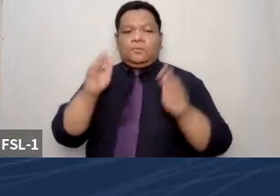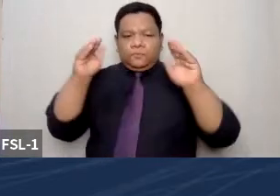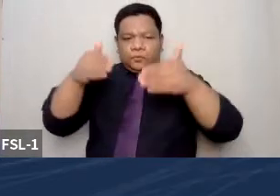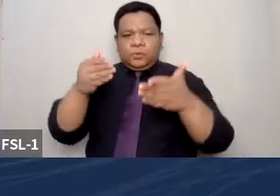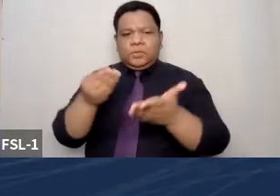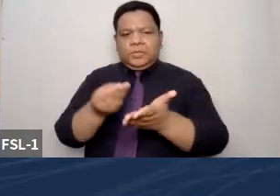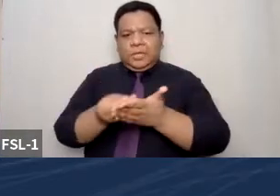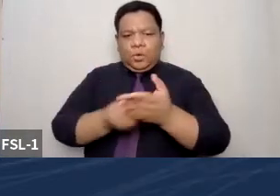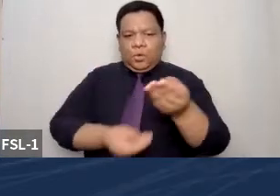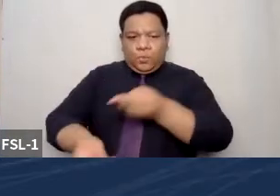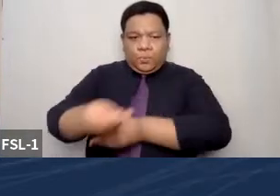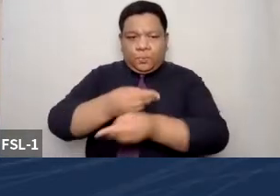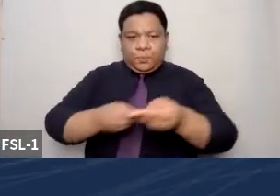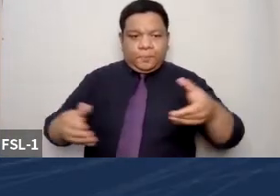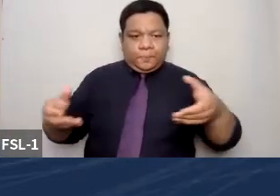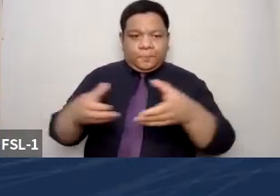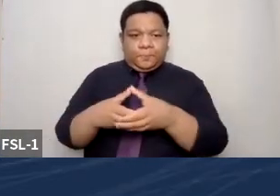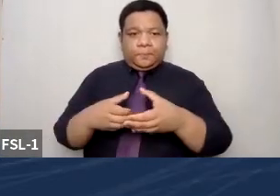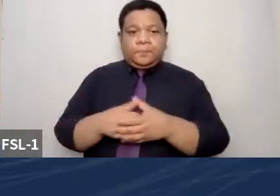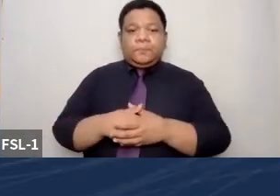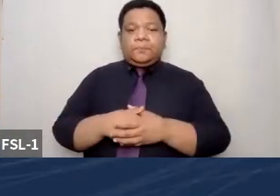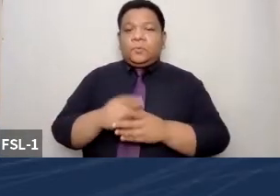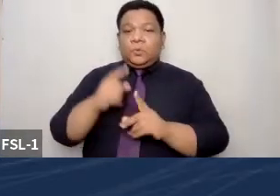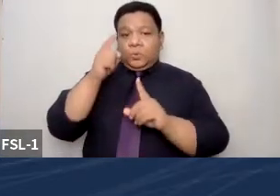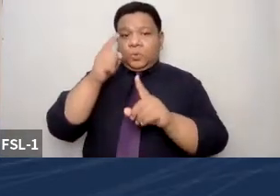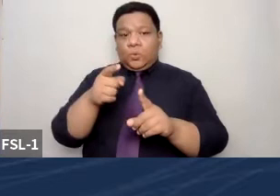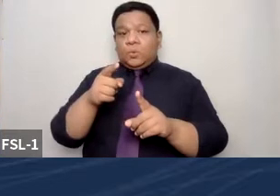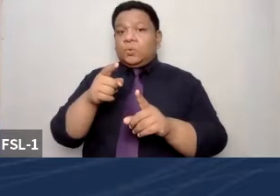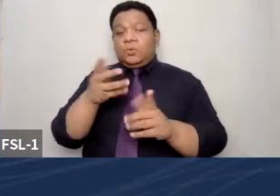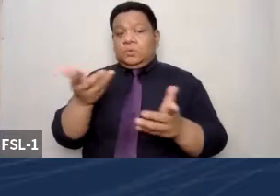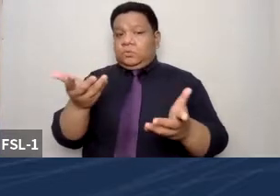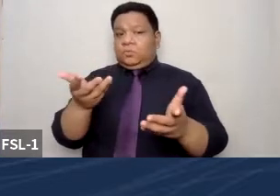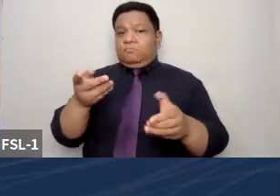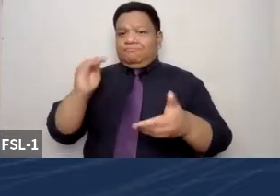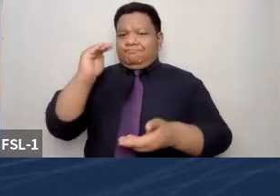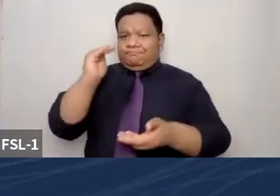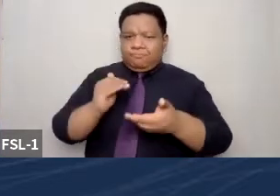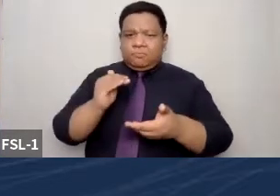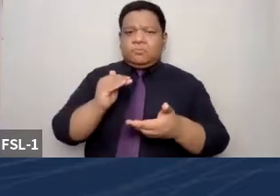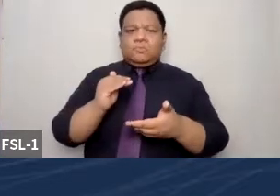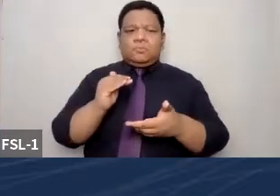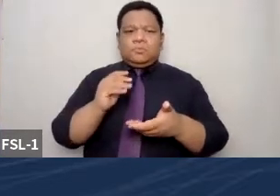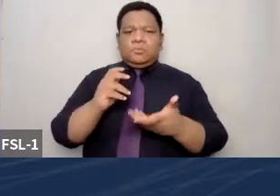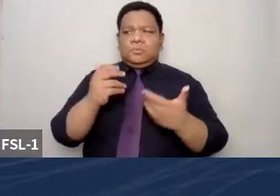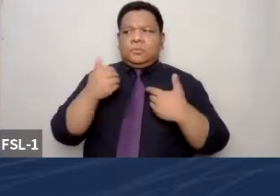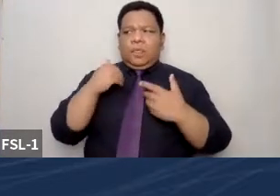This is our goal and our secondary goal is to minimize disruption of the economy’s growth.